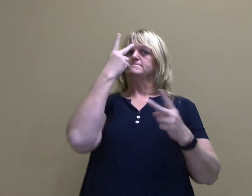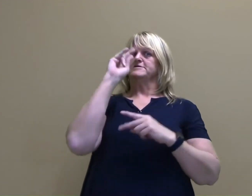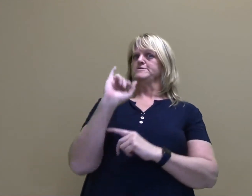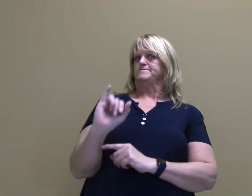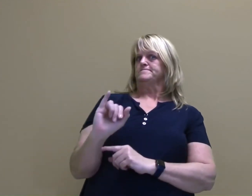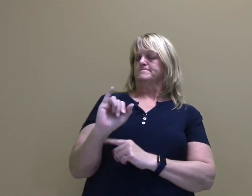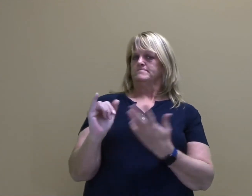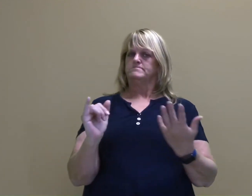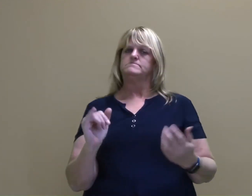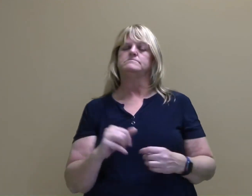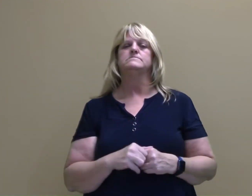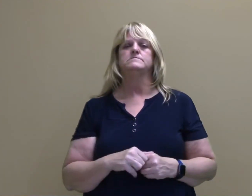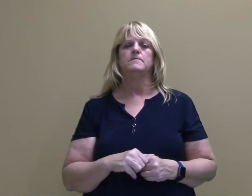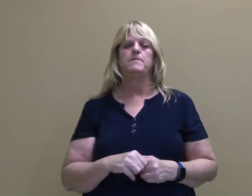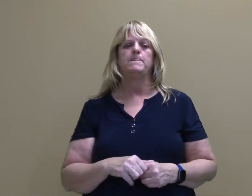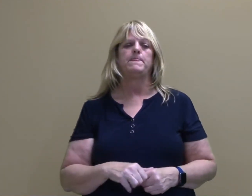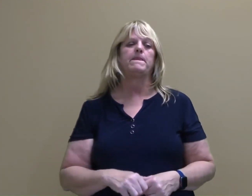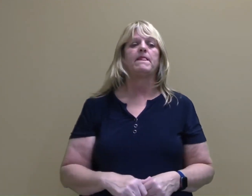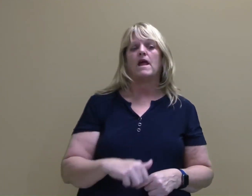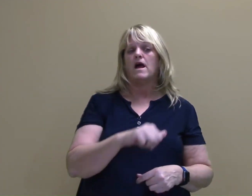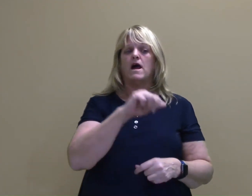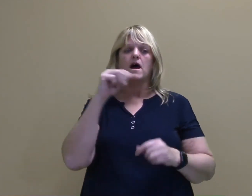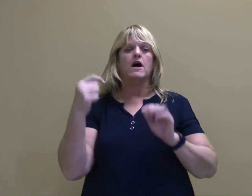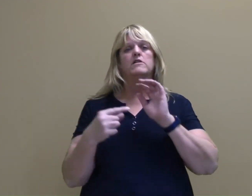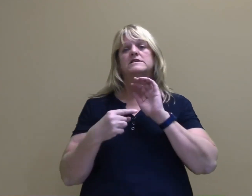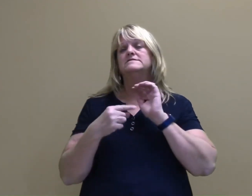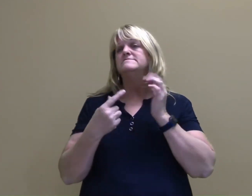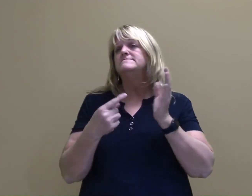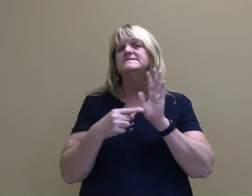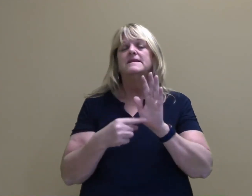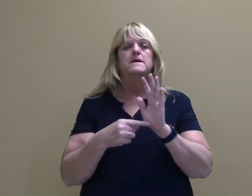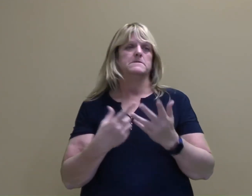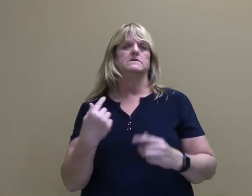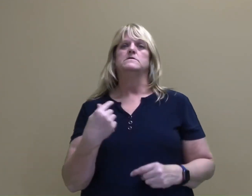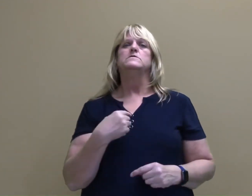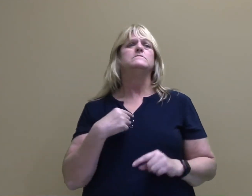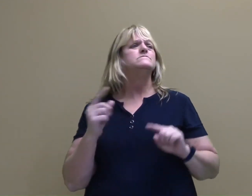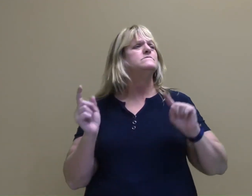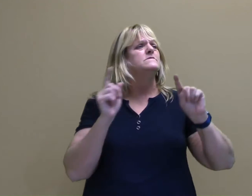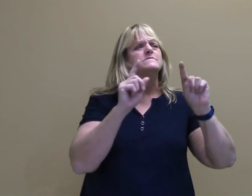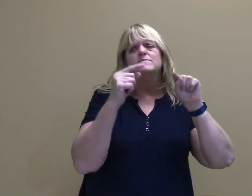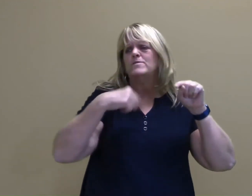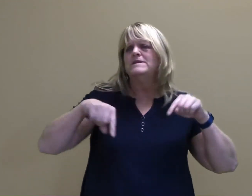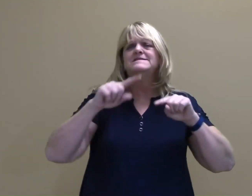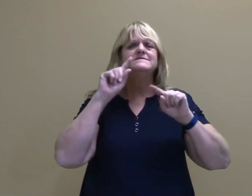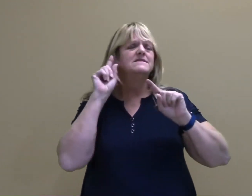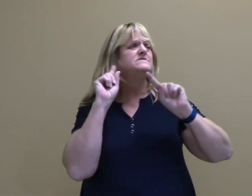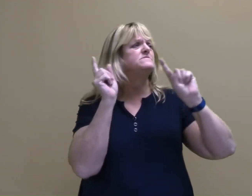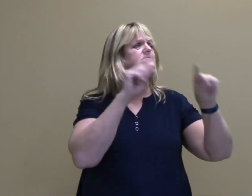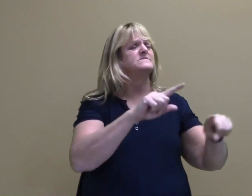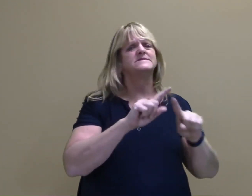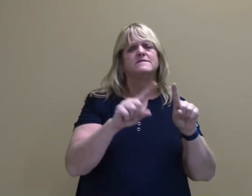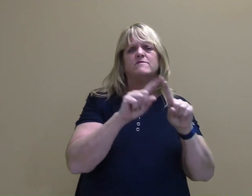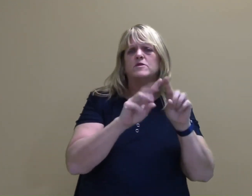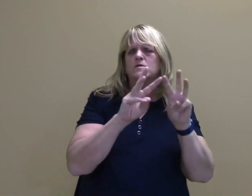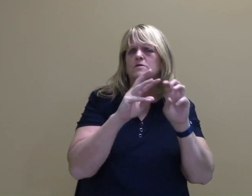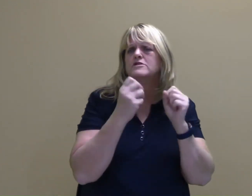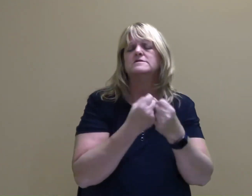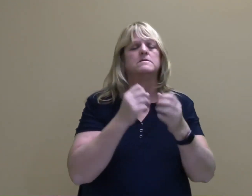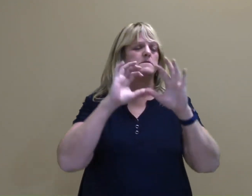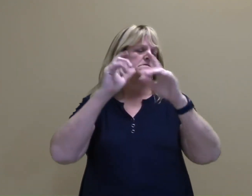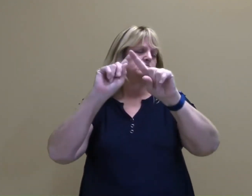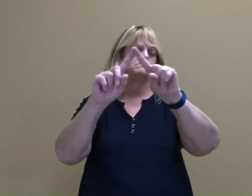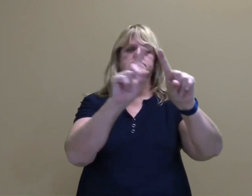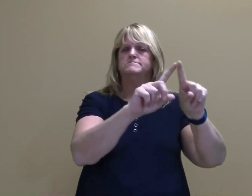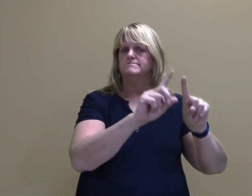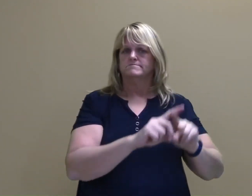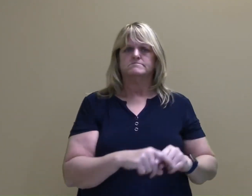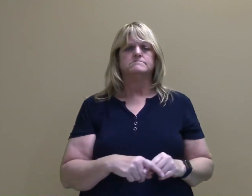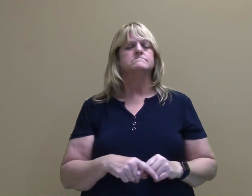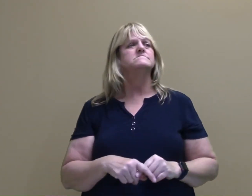Such misunderstandings are evident in workshops where Deaf people attend.